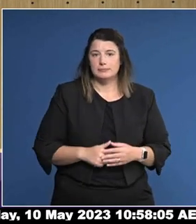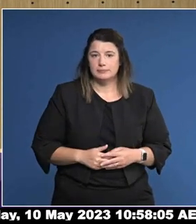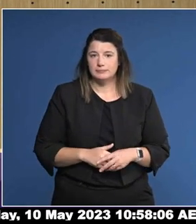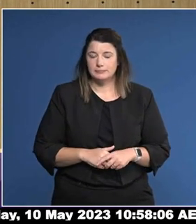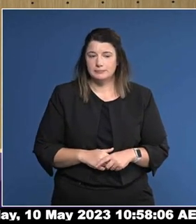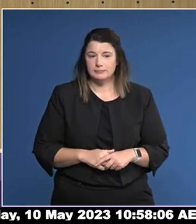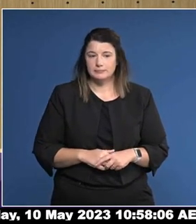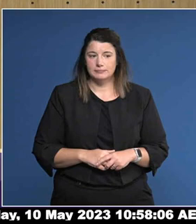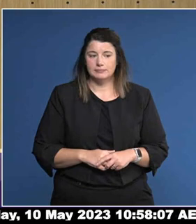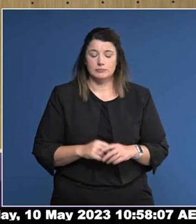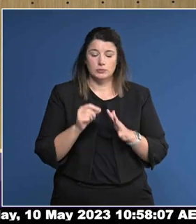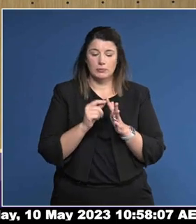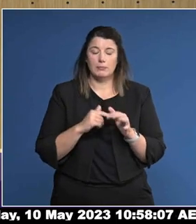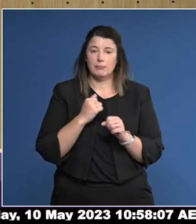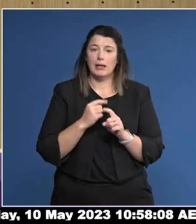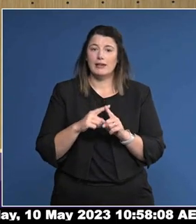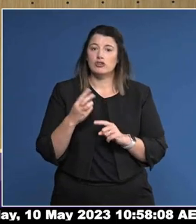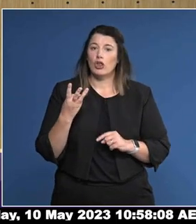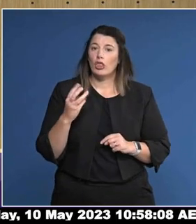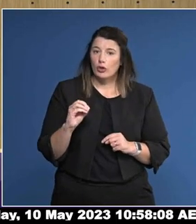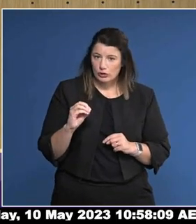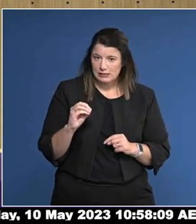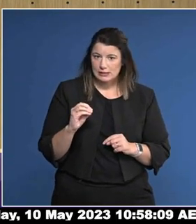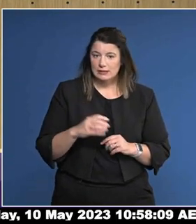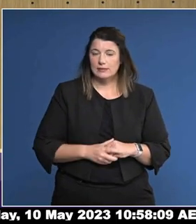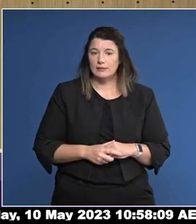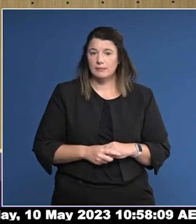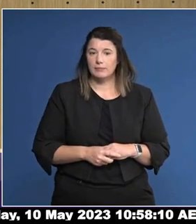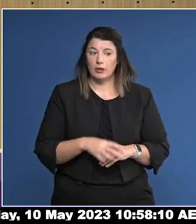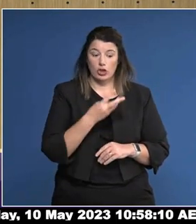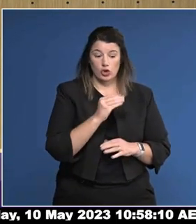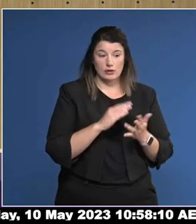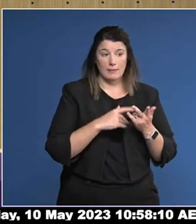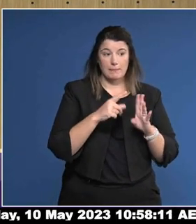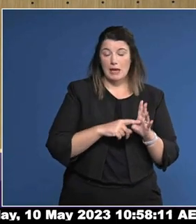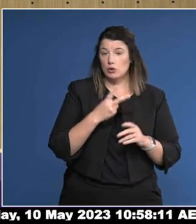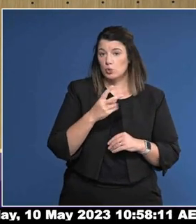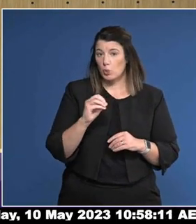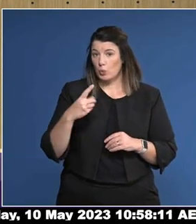Staying on page 30, 30 May 2018 - so this is the same year; correct?